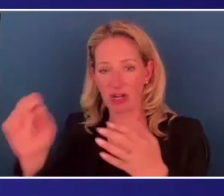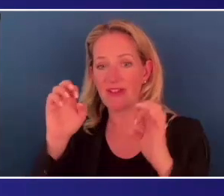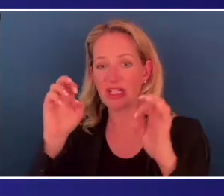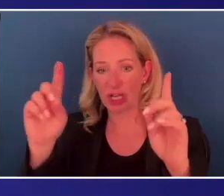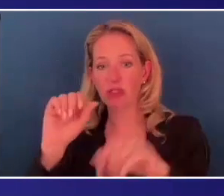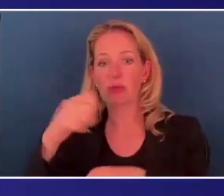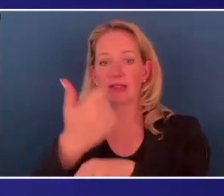We don't have one. We should have one and it should really focus on repayment rates.